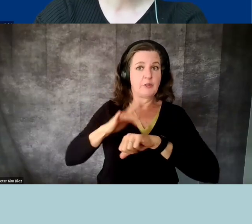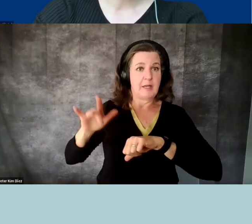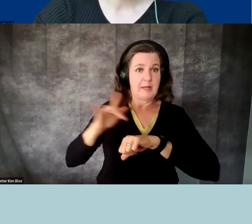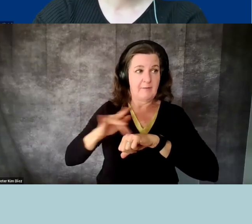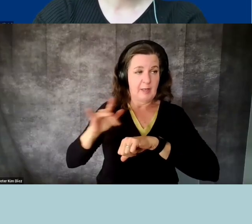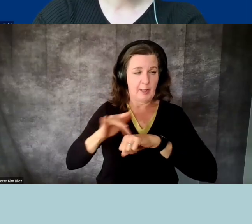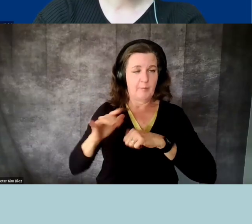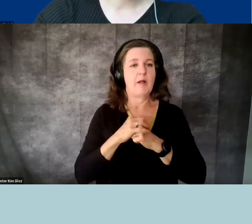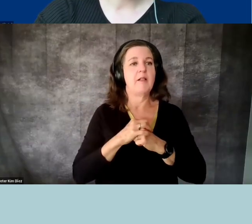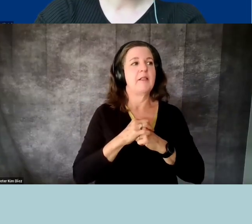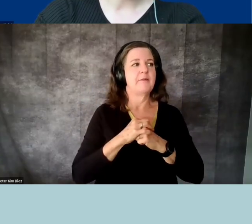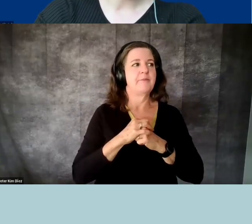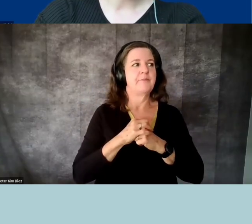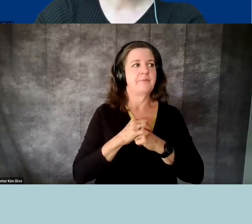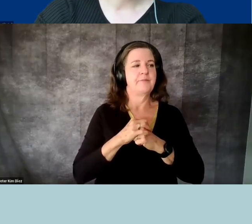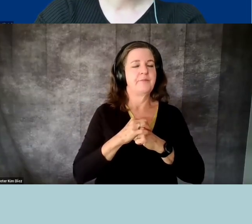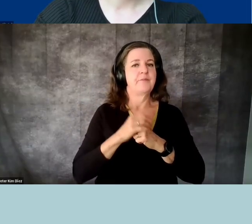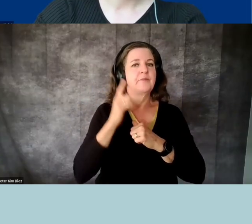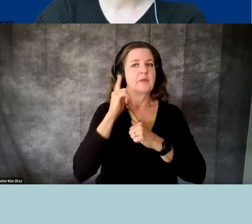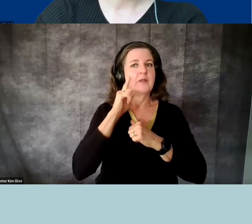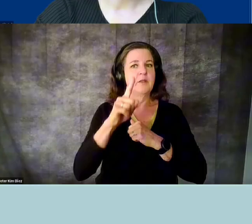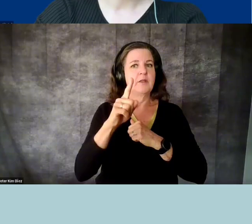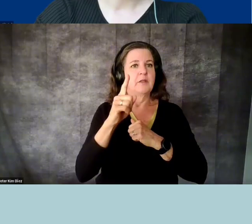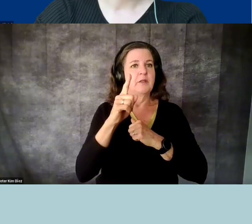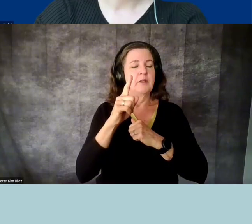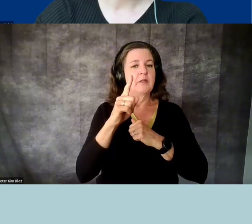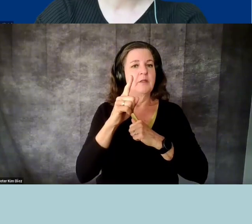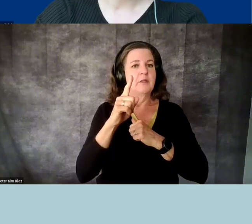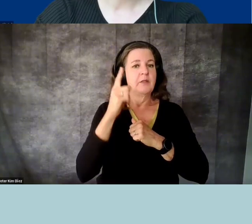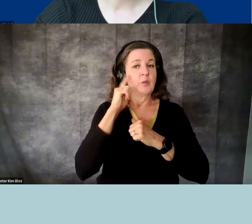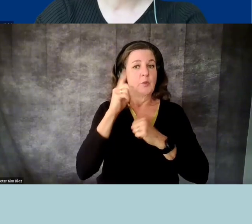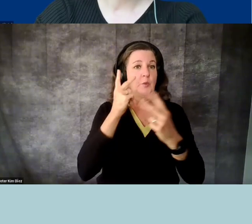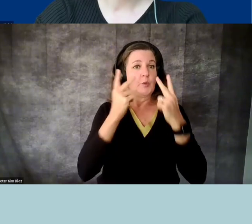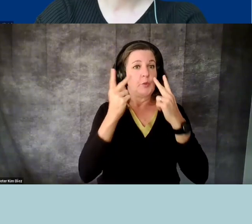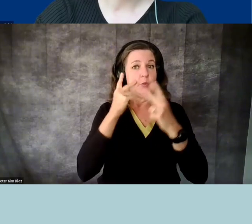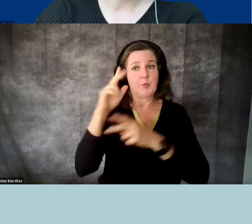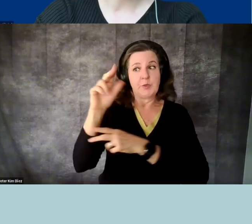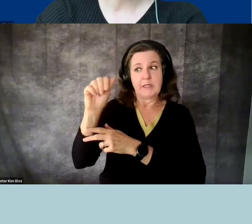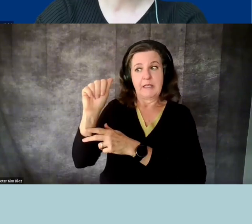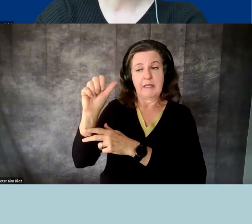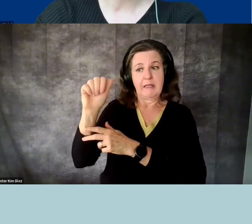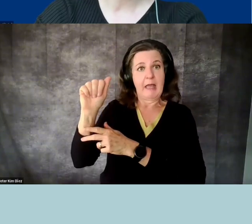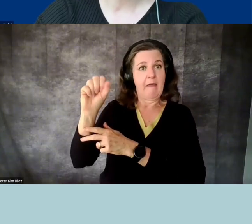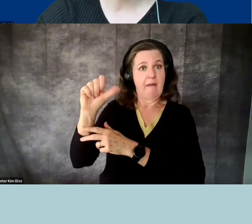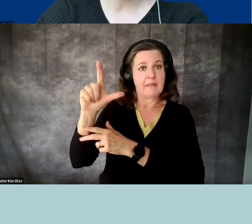To view the ASL interpreters, click on the interpretation